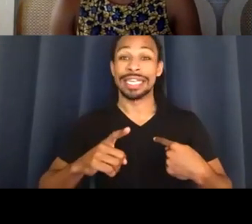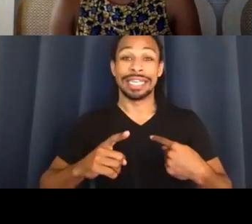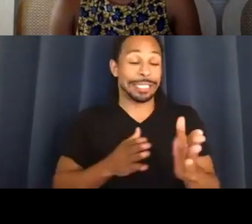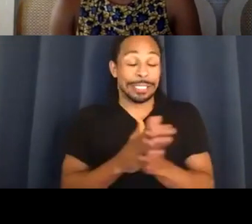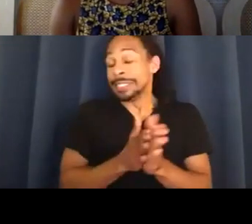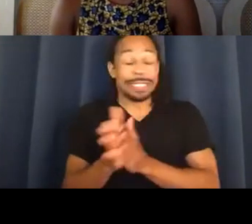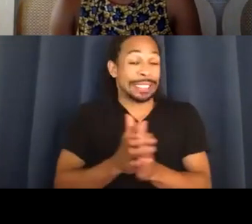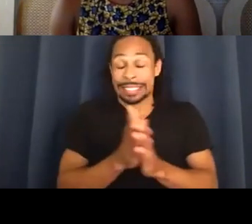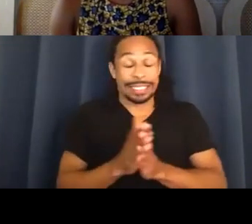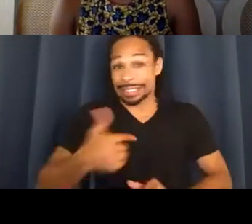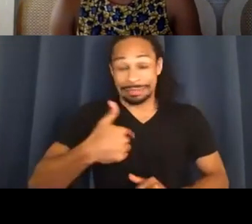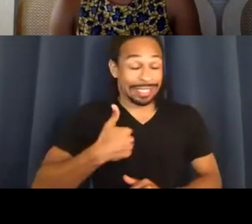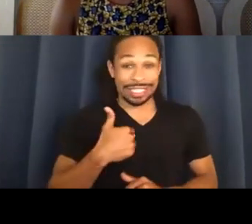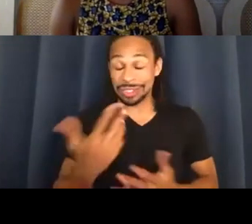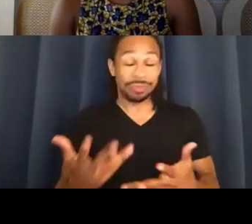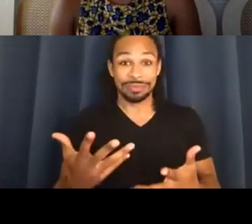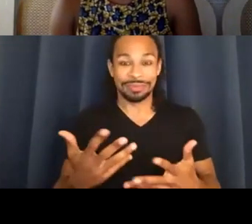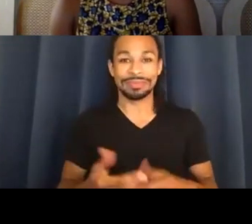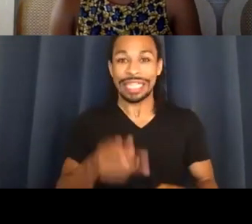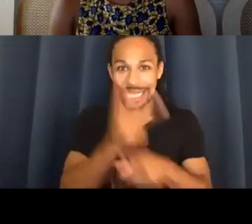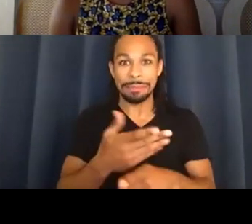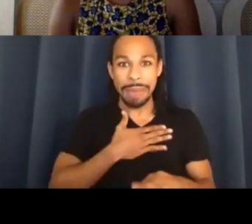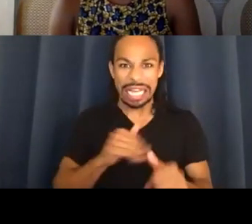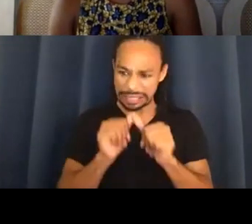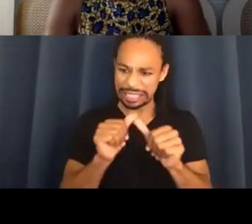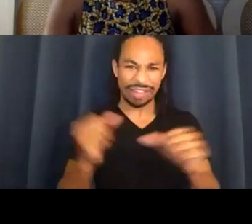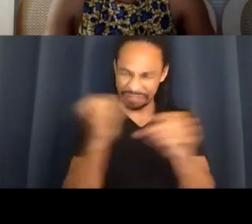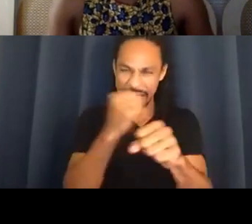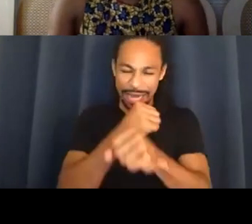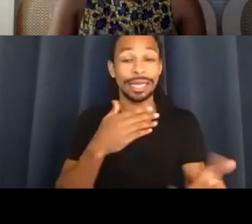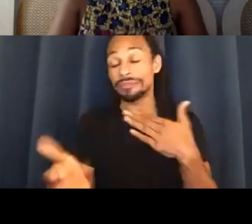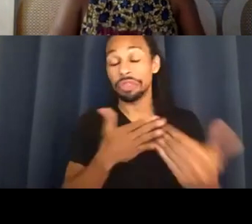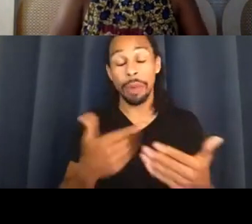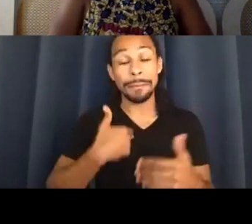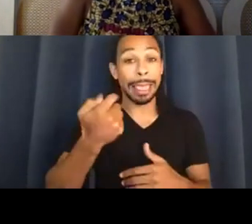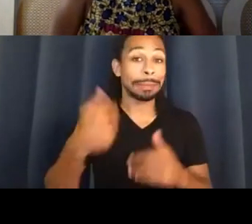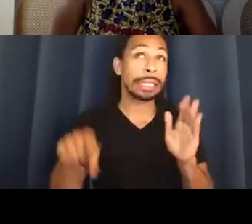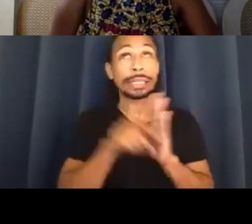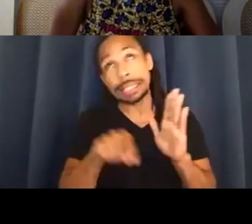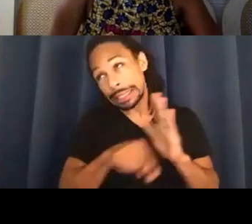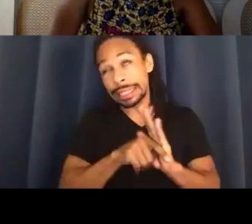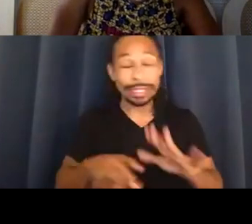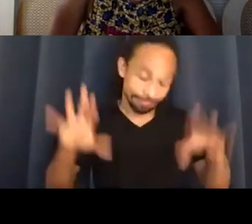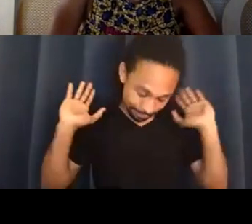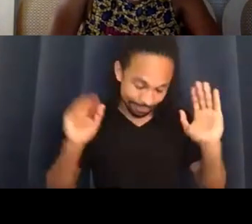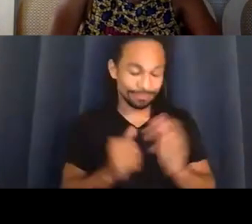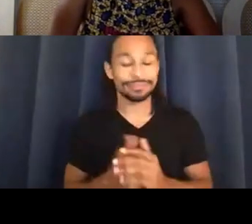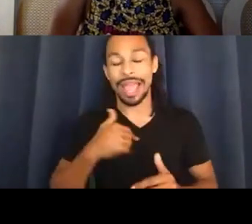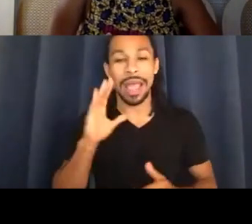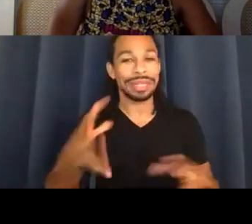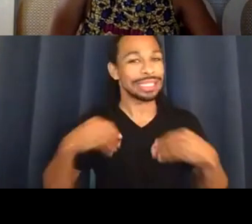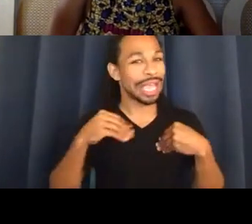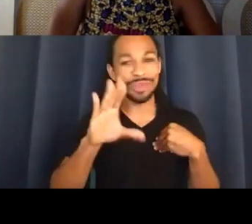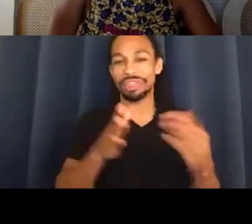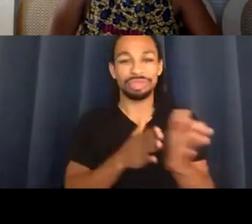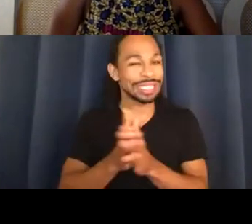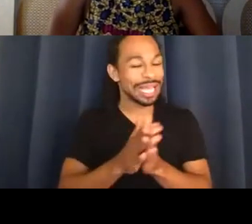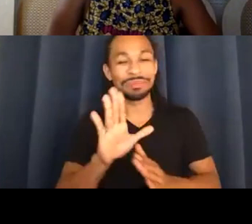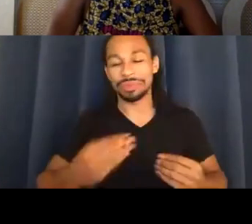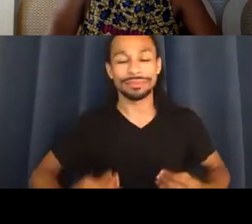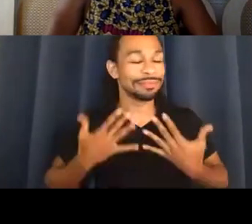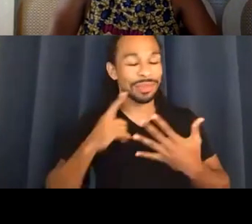the fight, you know, despite my pessimism. I'm going to take your enthusiasm, your optimism